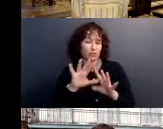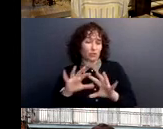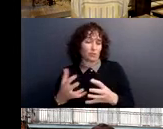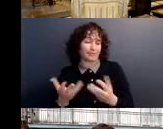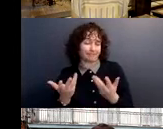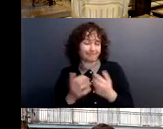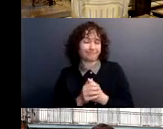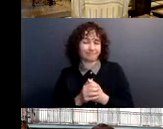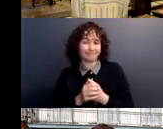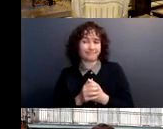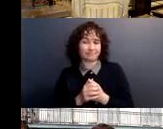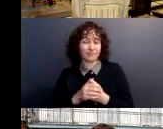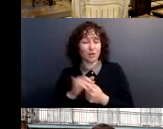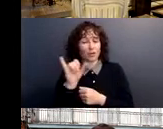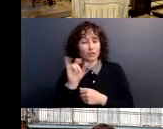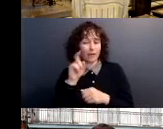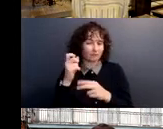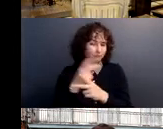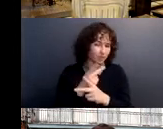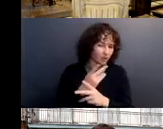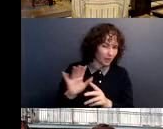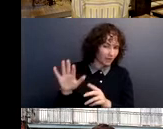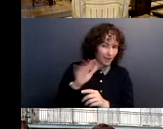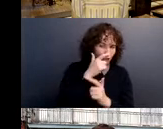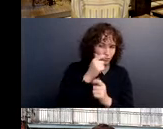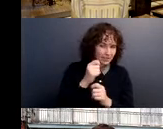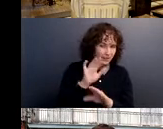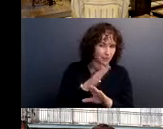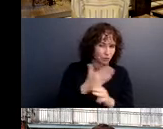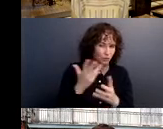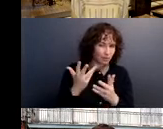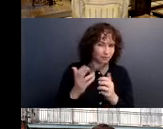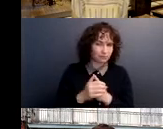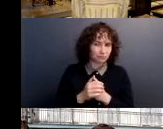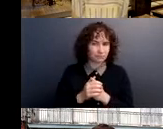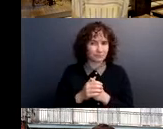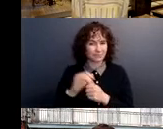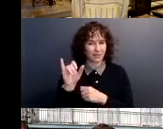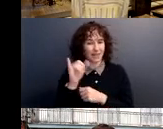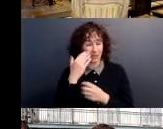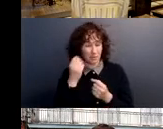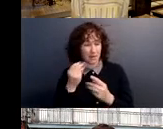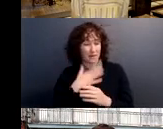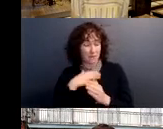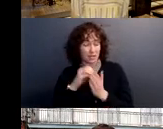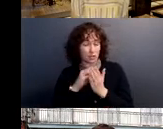And to find out what their interest is in music. Like many of my kids were not introduced